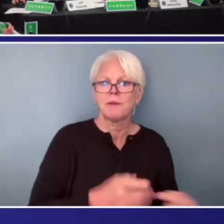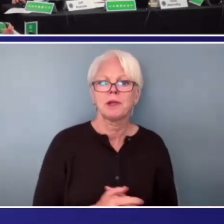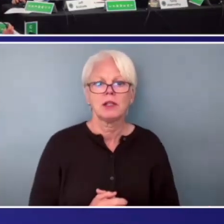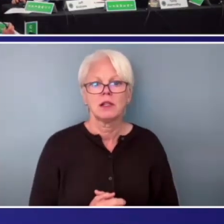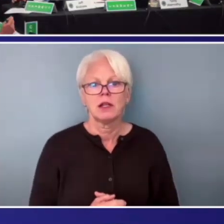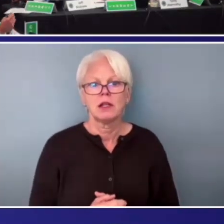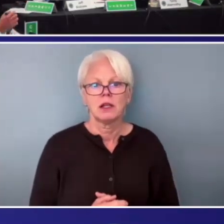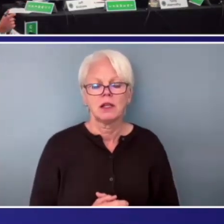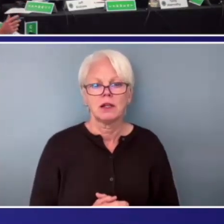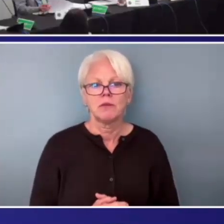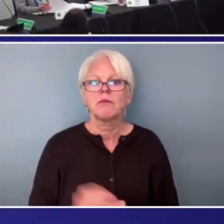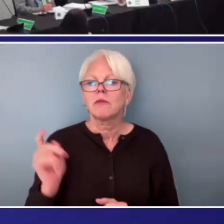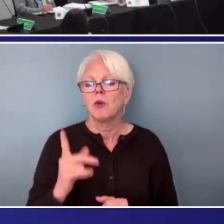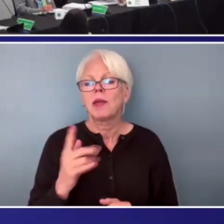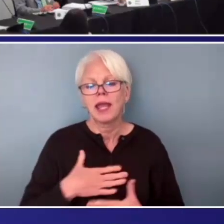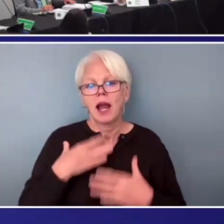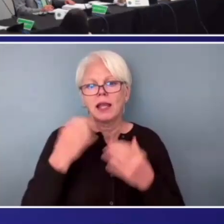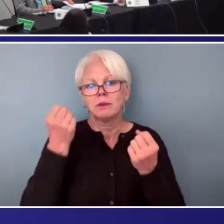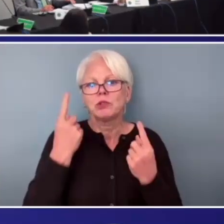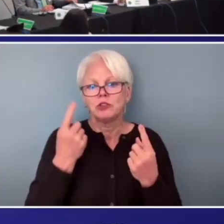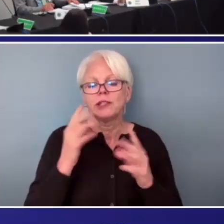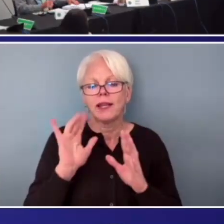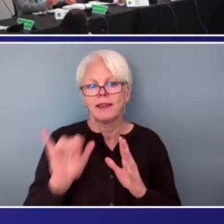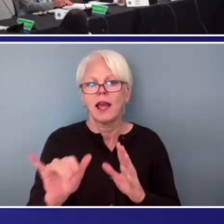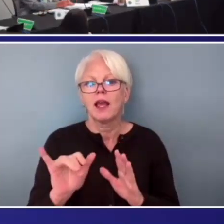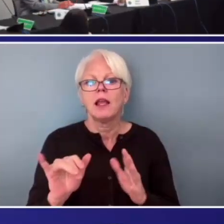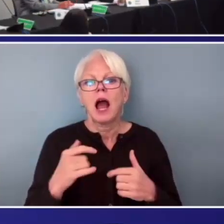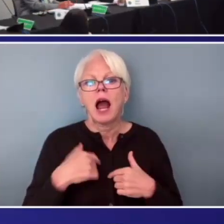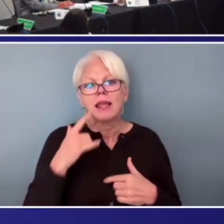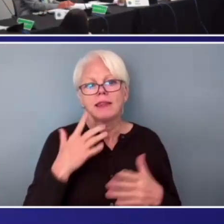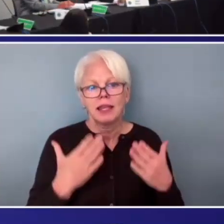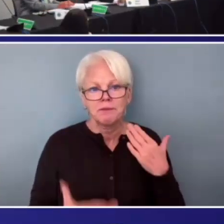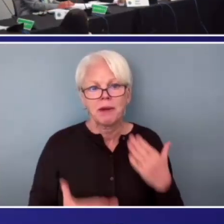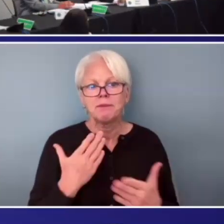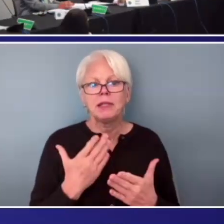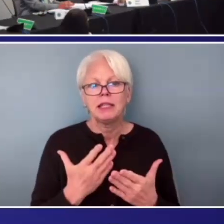I appreciate that. I, I think there might be room for some clarifying language.